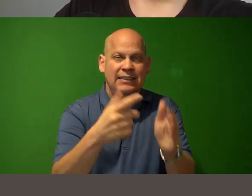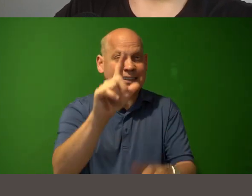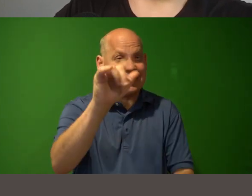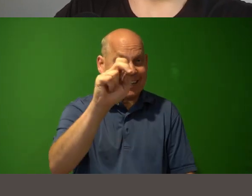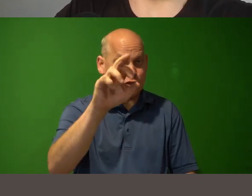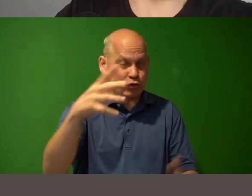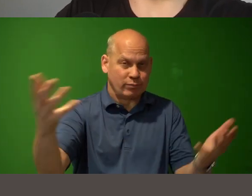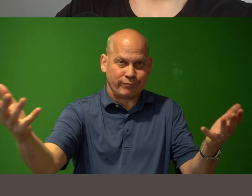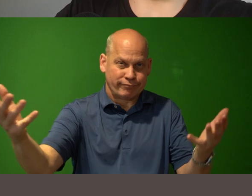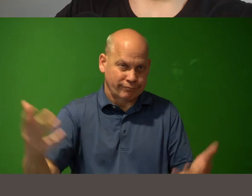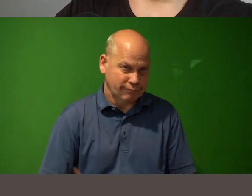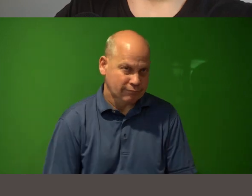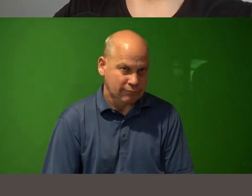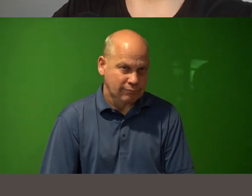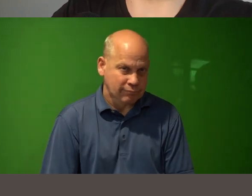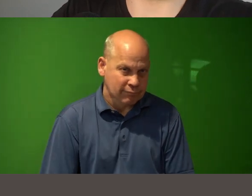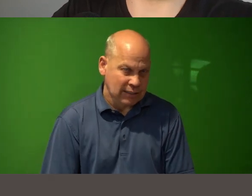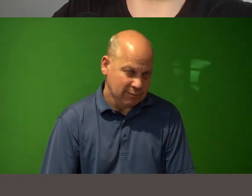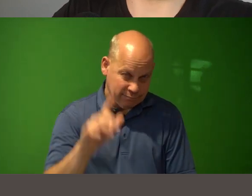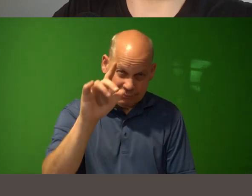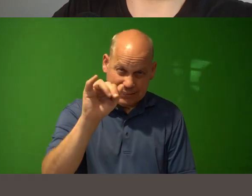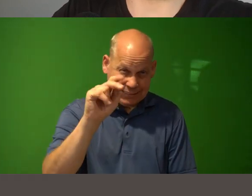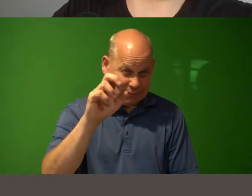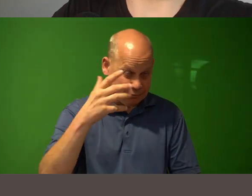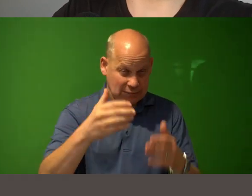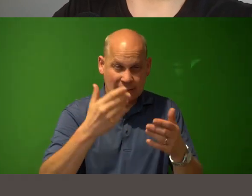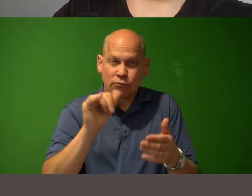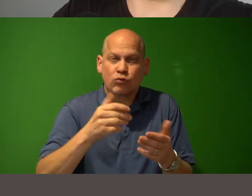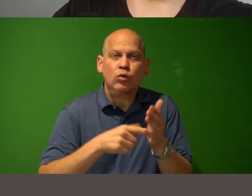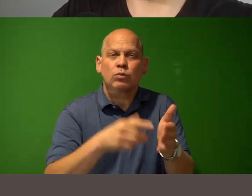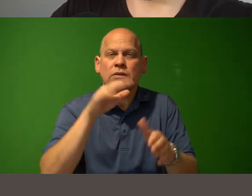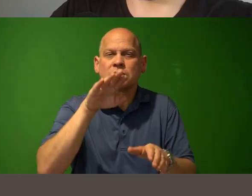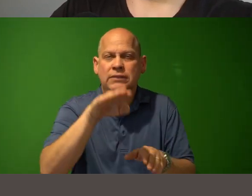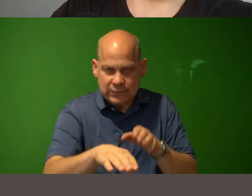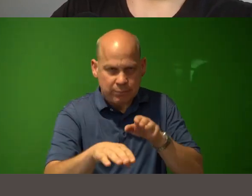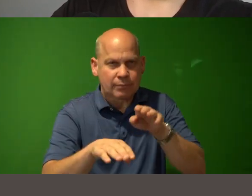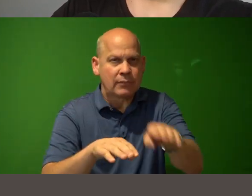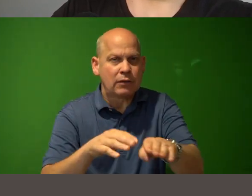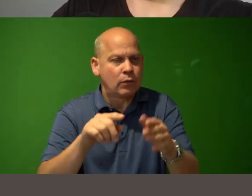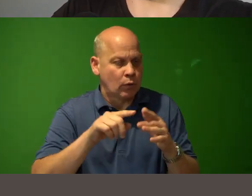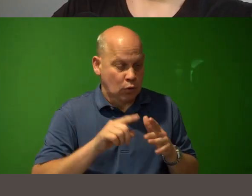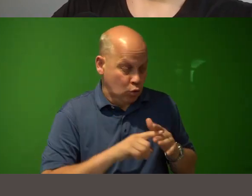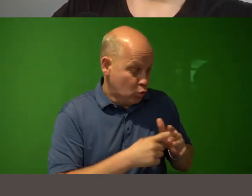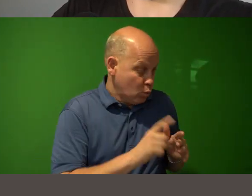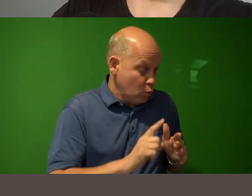Just, you know, steps along the way, start and end feeding into each other.